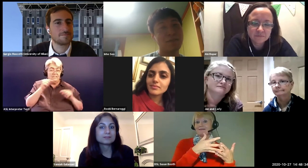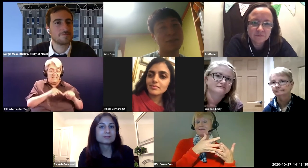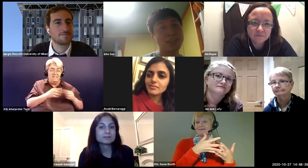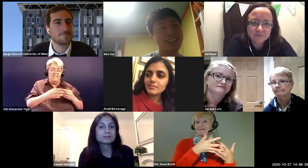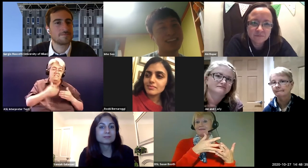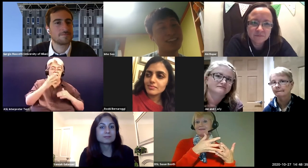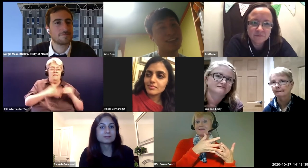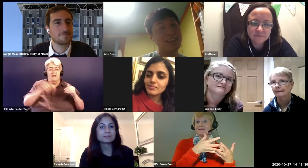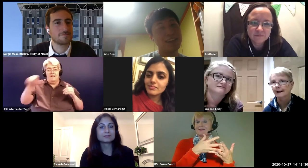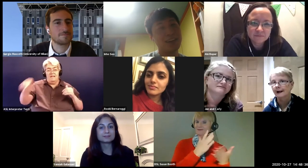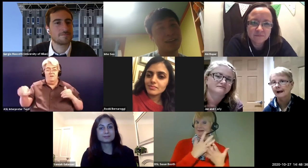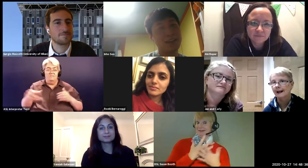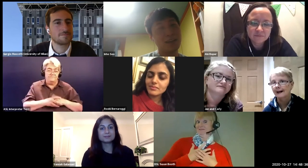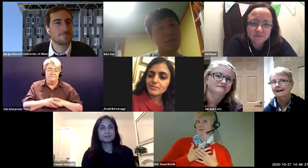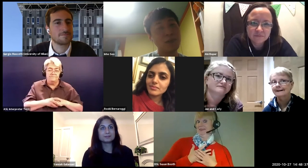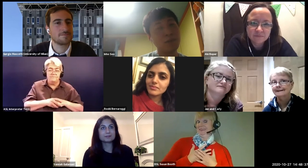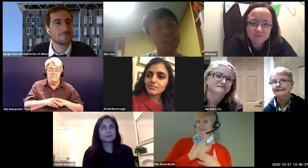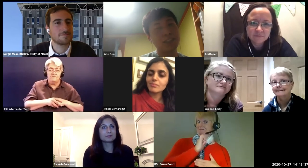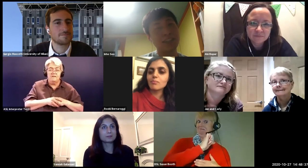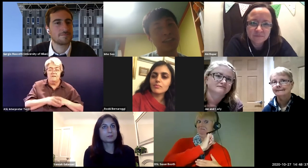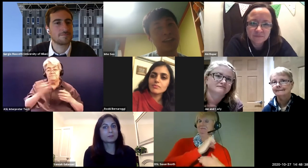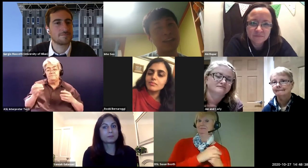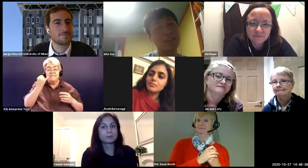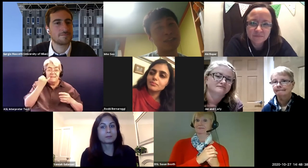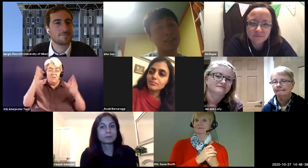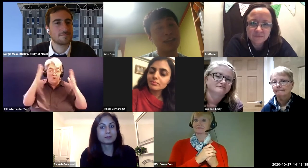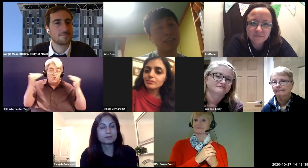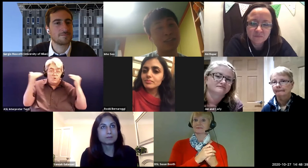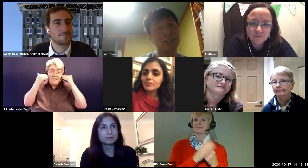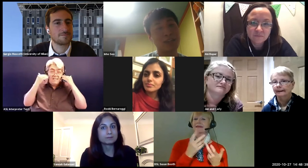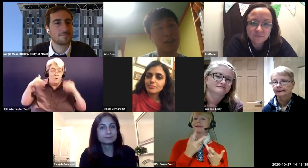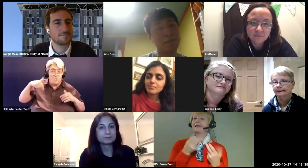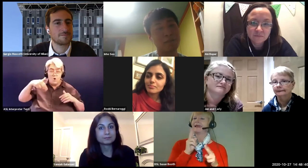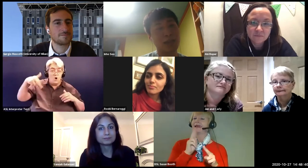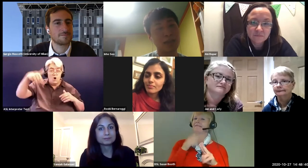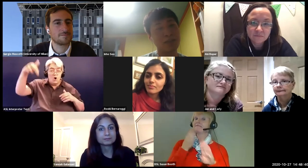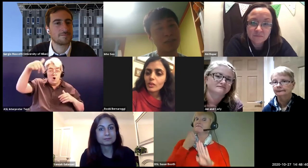for me uh if it was in Korea then I could I couldn't um I couldn't